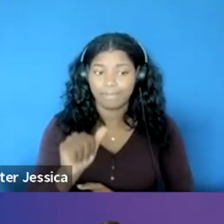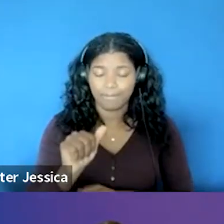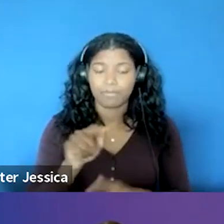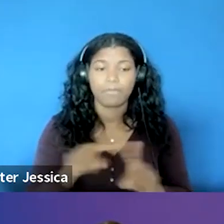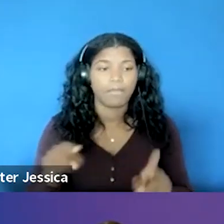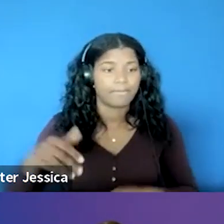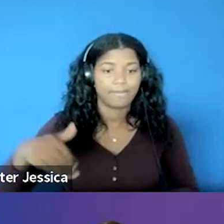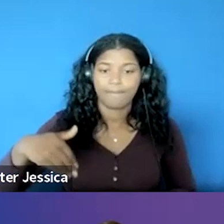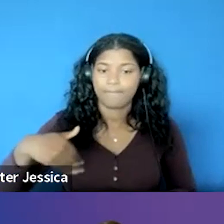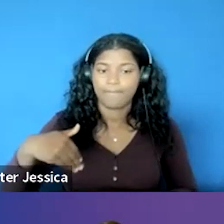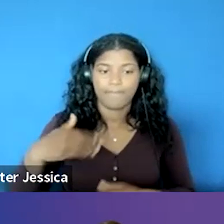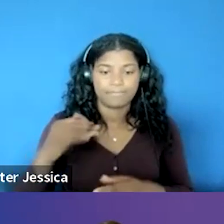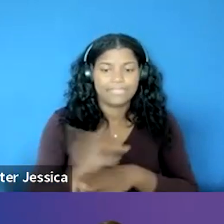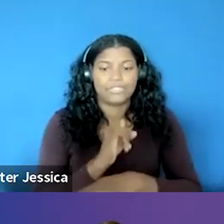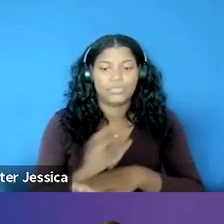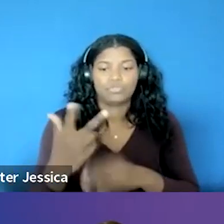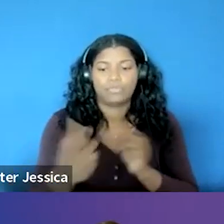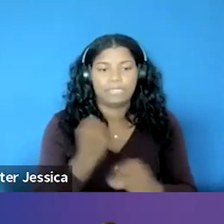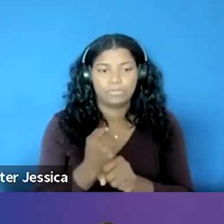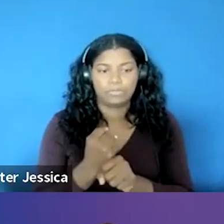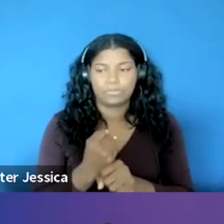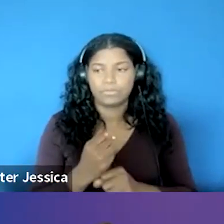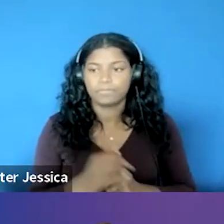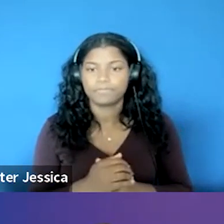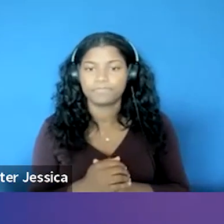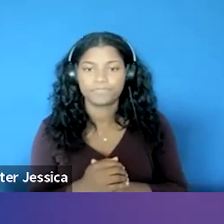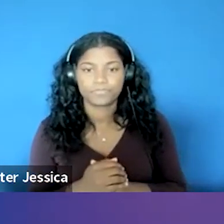at the institution for three years yet.